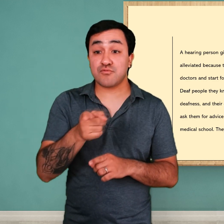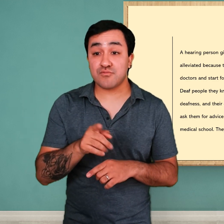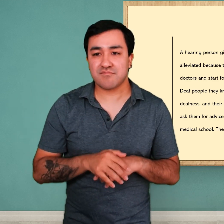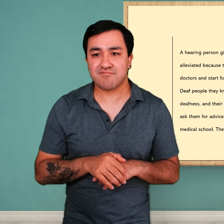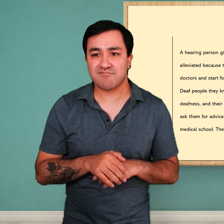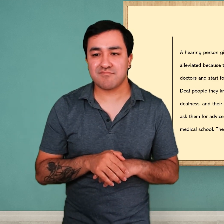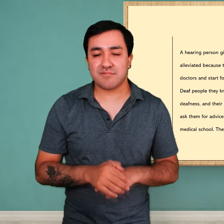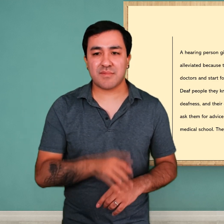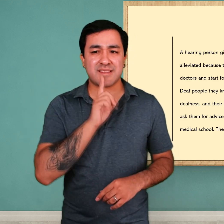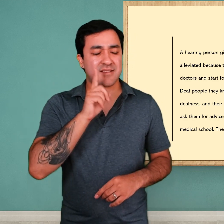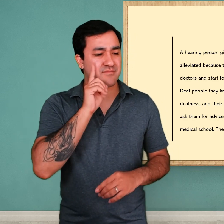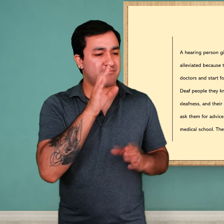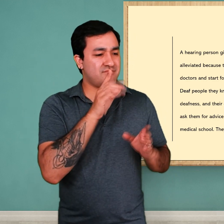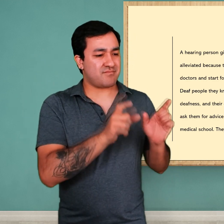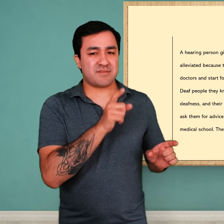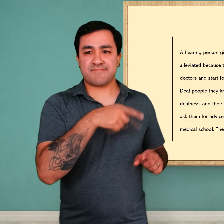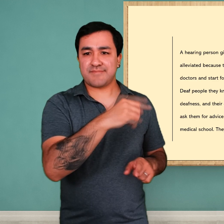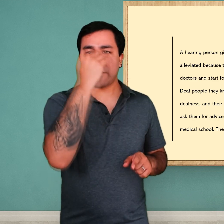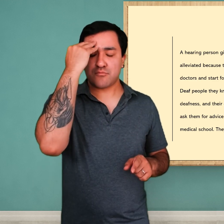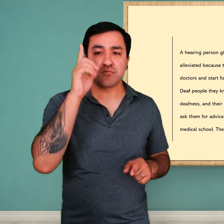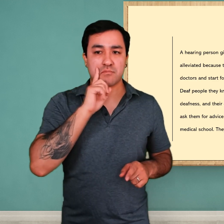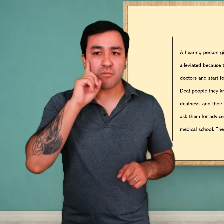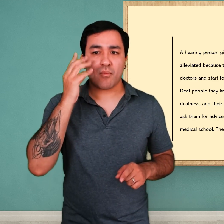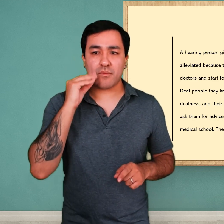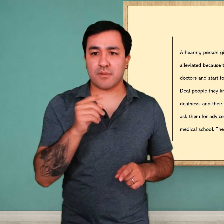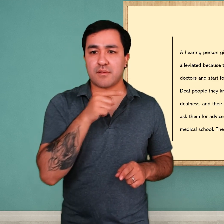Deaf people know the Deaf experience best as they live it daily.